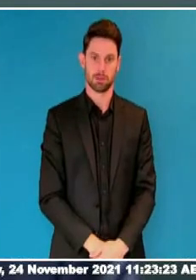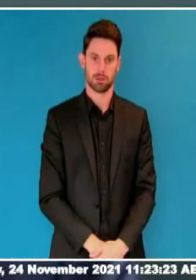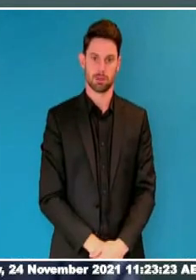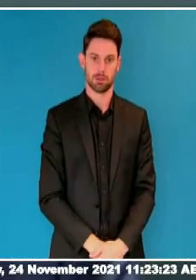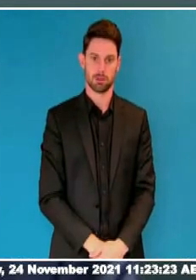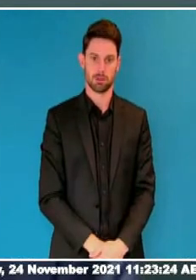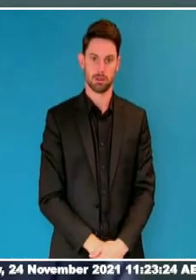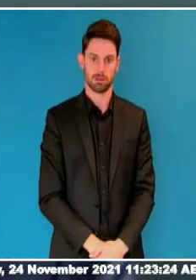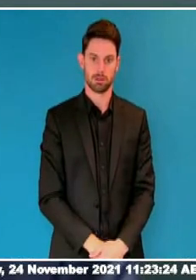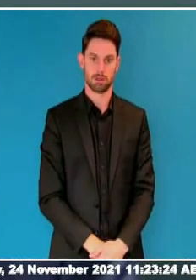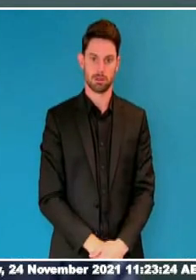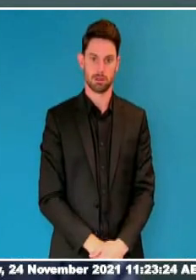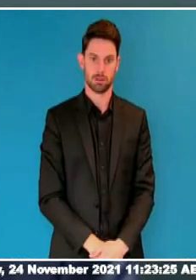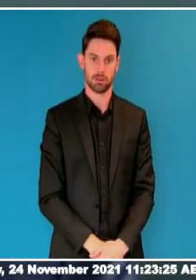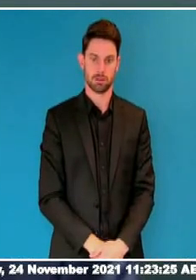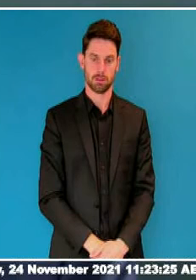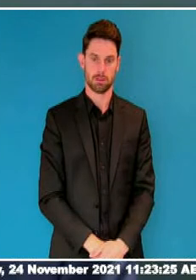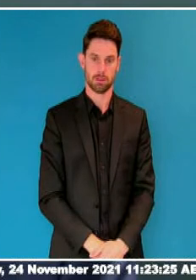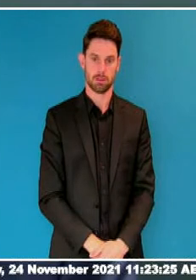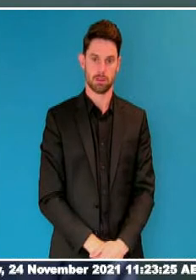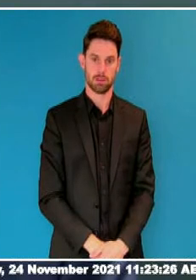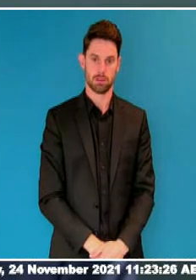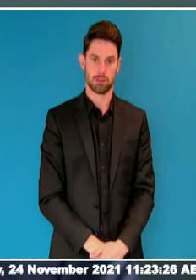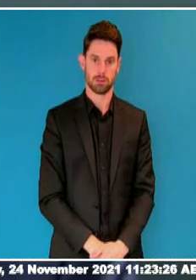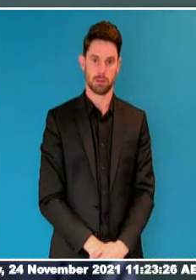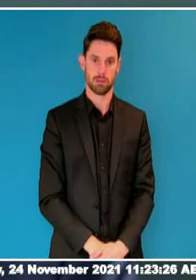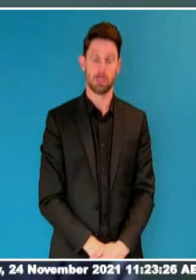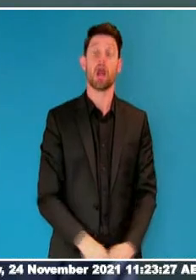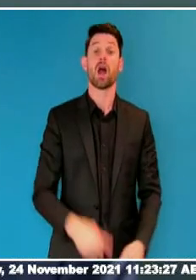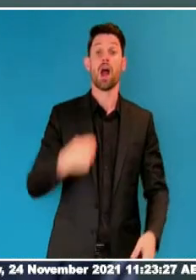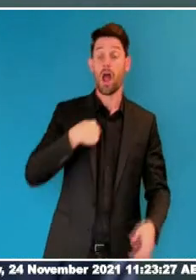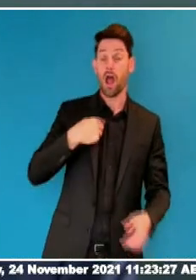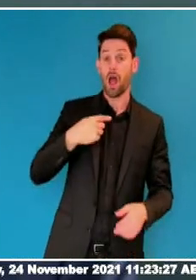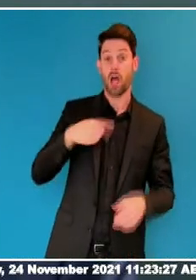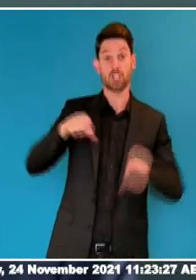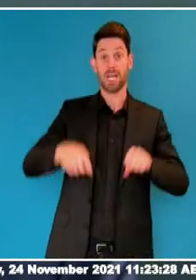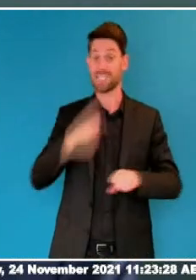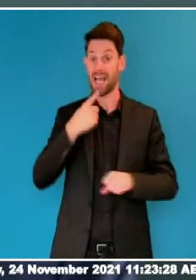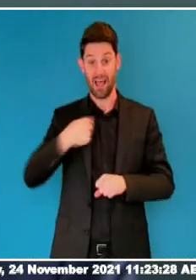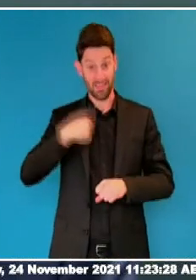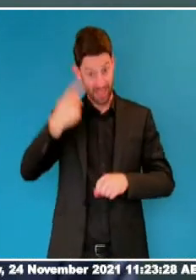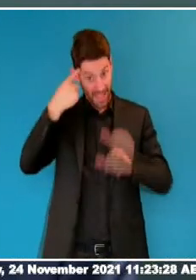I really didn't need you to go into the detail, do you --- I think the answer to Commissioner Ryan's answer is no, judging by the response.